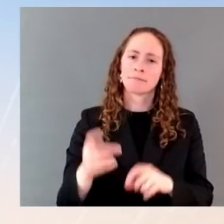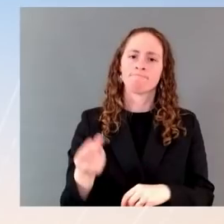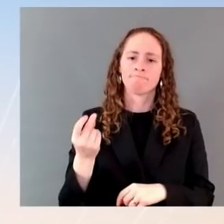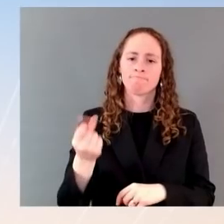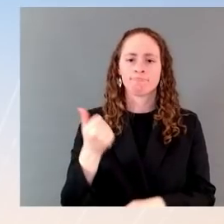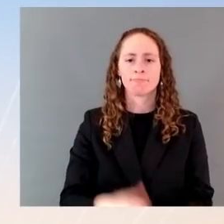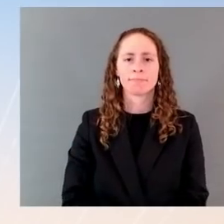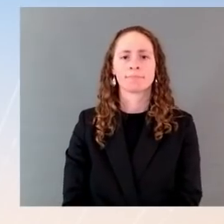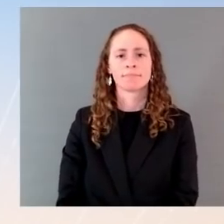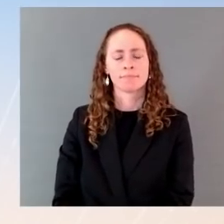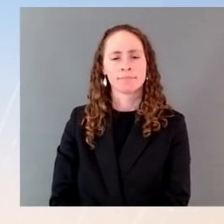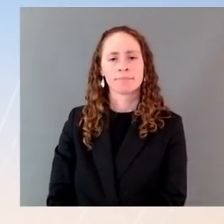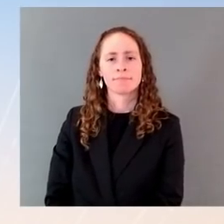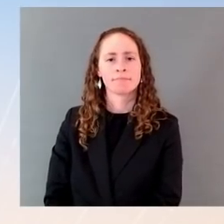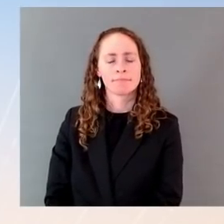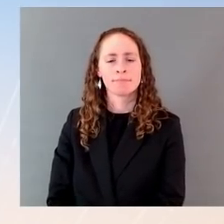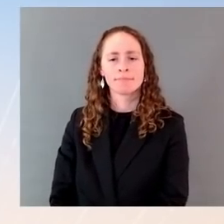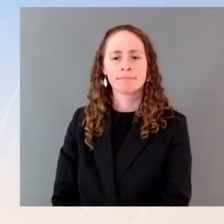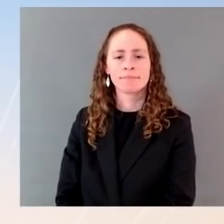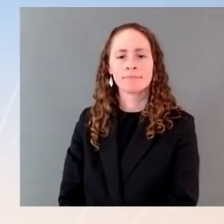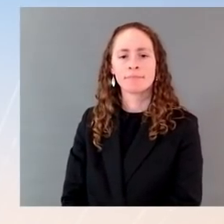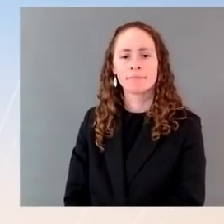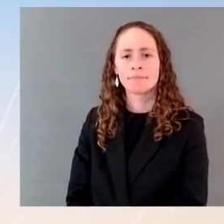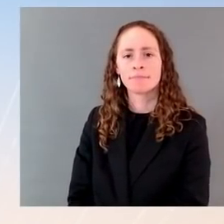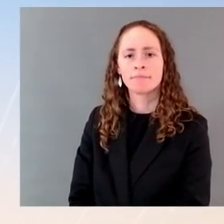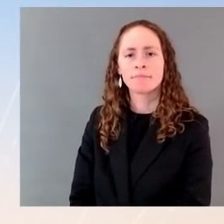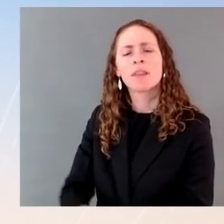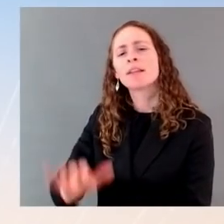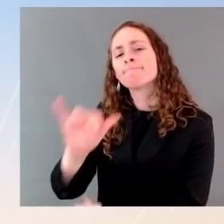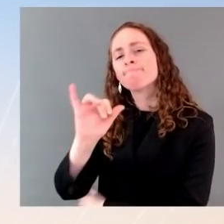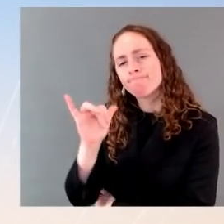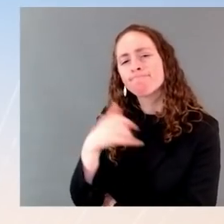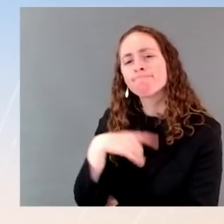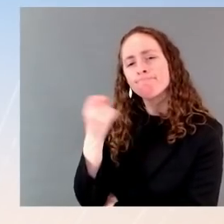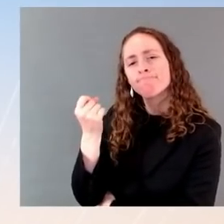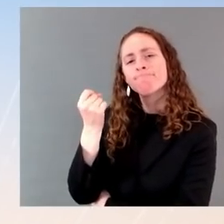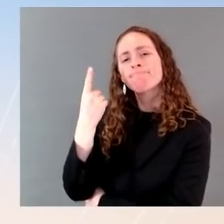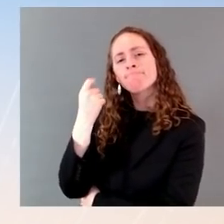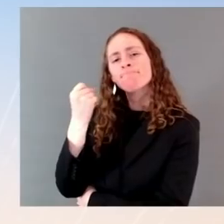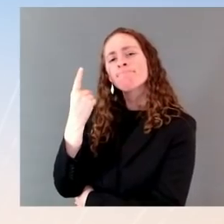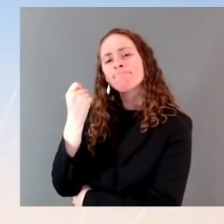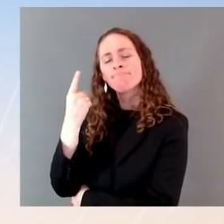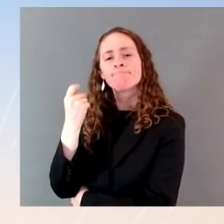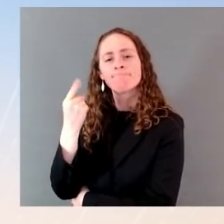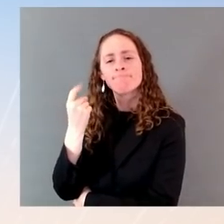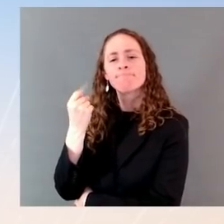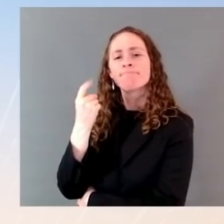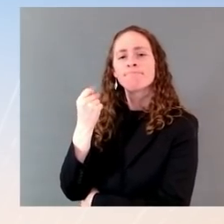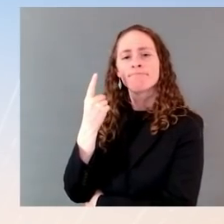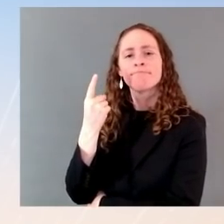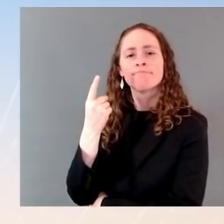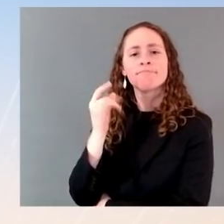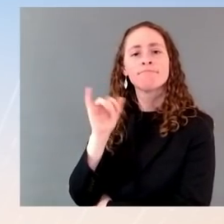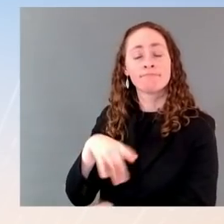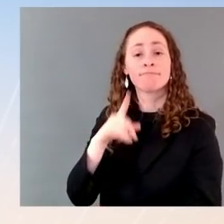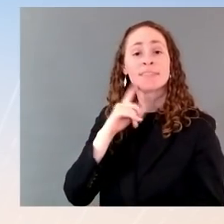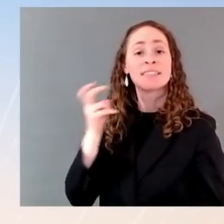logistically, financially -- how hard that would be to get to all American households? Ms. Psaki: Again, our objective is to make them readily available